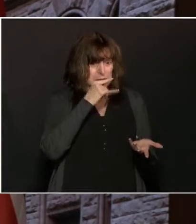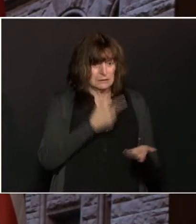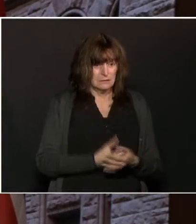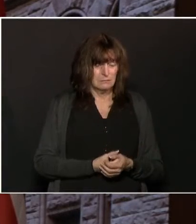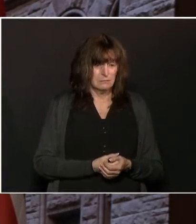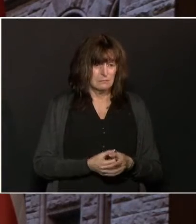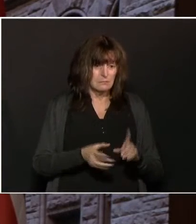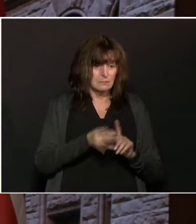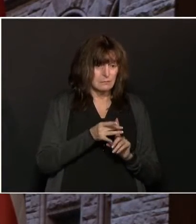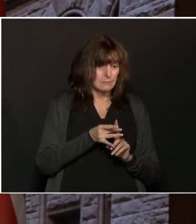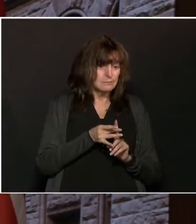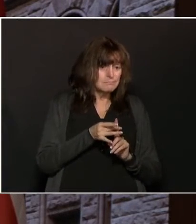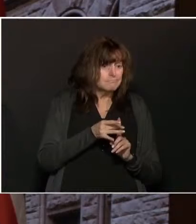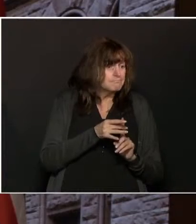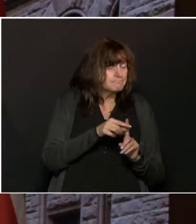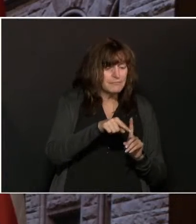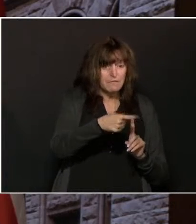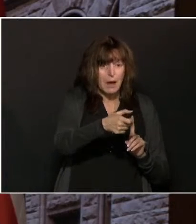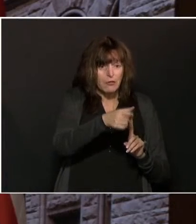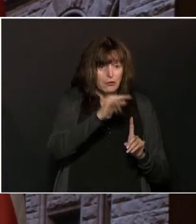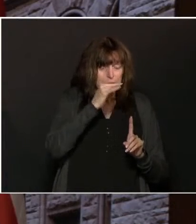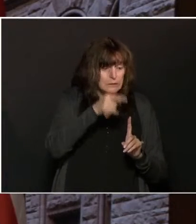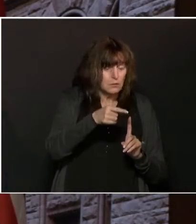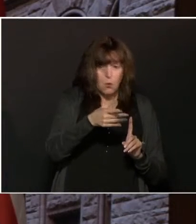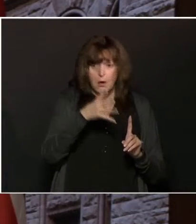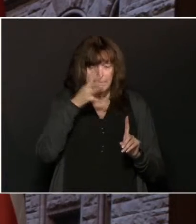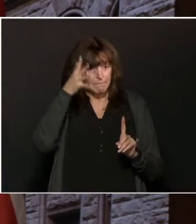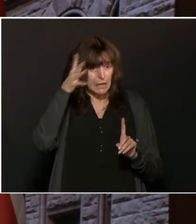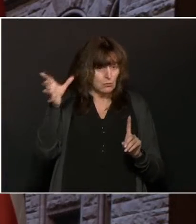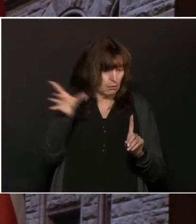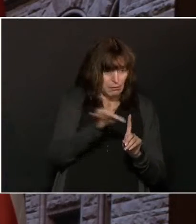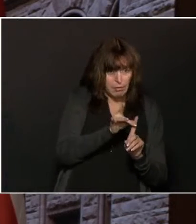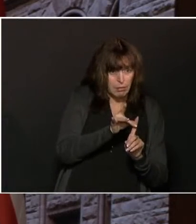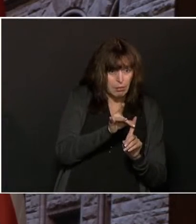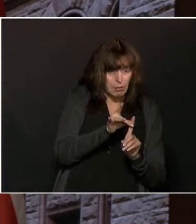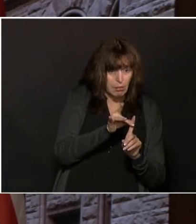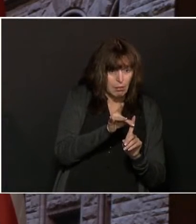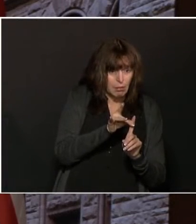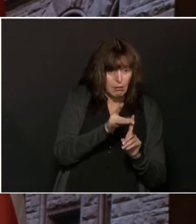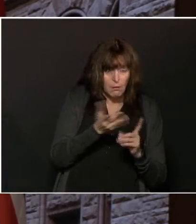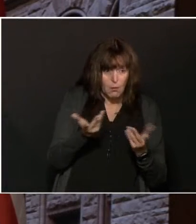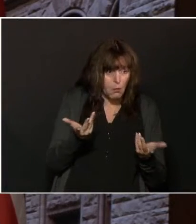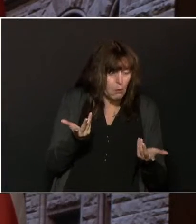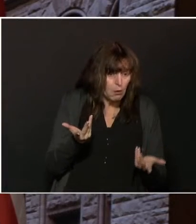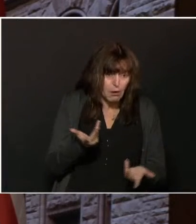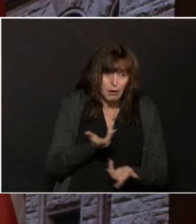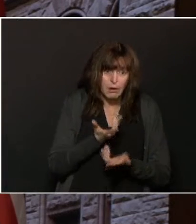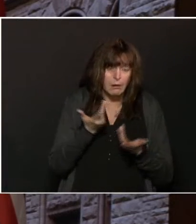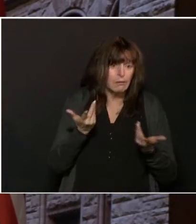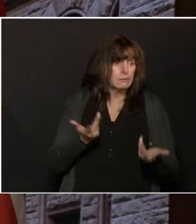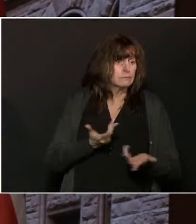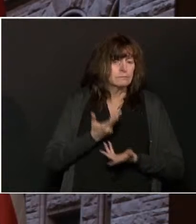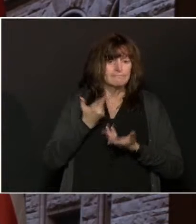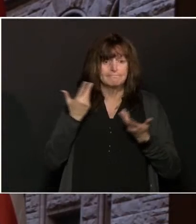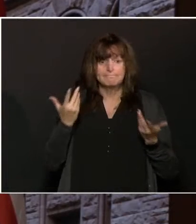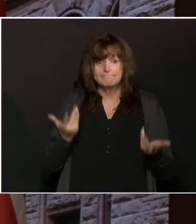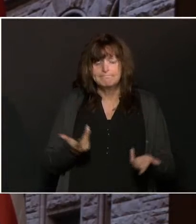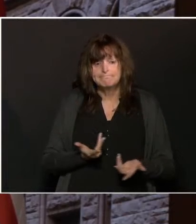AUSTRALIA ABOUT 12 TO 16 WEEKS LOCKDOWN IN FRANCE LOCKDOWN IN FRANCE ABOUT 7 WEEKS LOCKDOWN IN FRANCE ABOUT 7 WEEKS AND LOCKDOWN IN FRANCE ABOUT 7 WEEKS AND IF LOCKDOWN IN FRANCE ABOUT 7 WEEKS AND IF WE AND IF WE DO AND IF WE LOOK AND IF WE LOOK AT